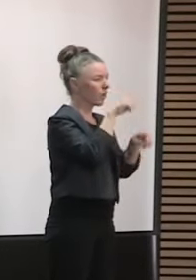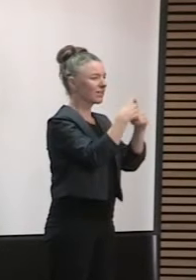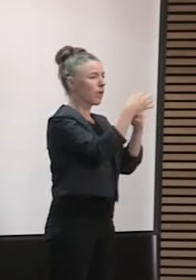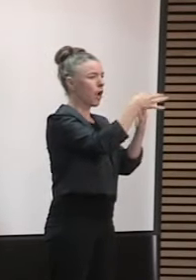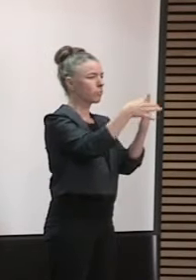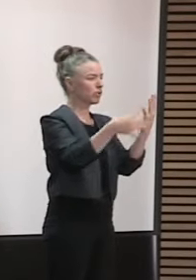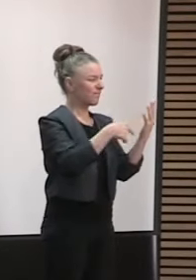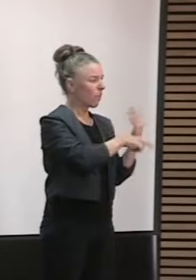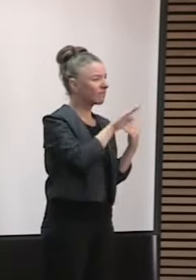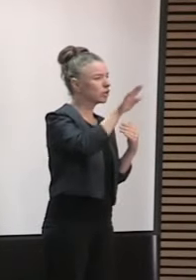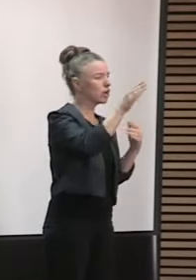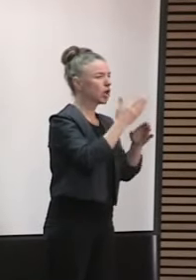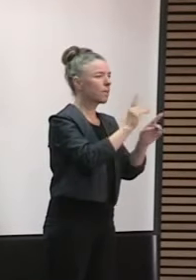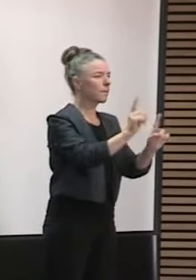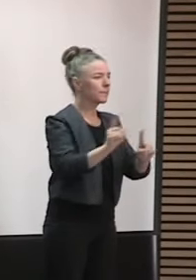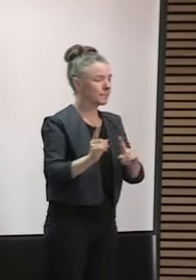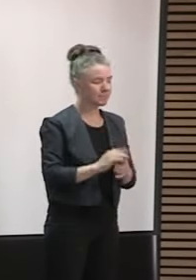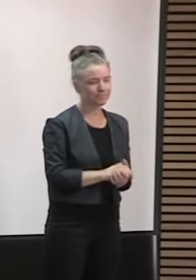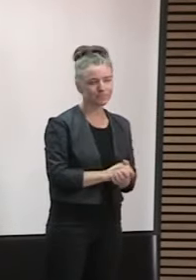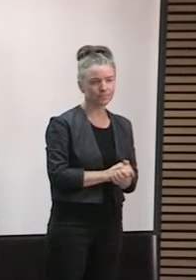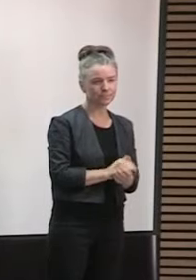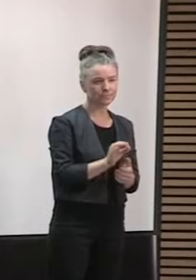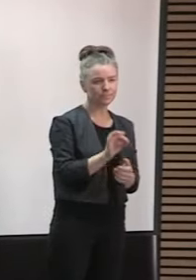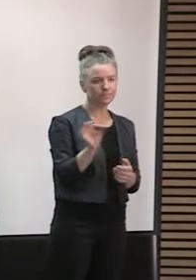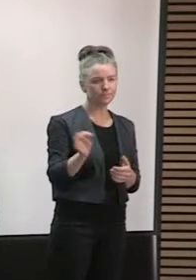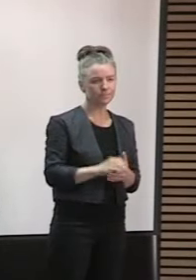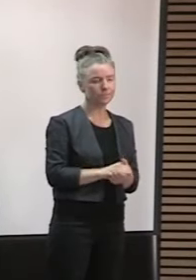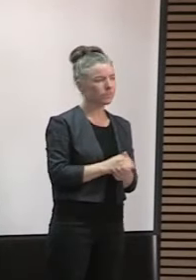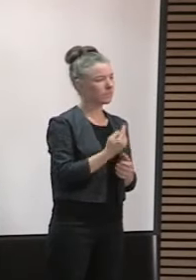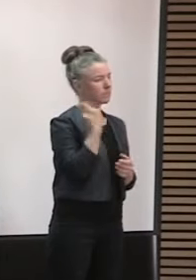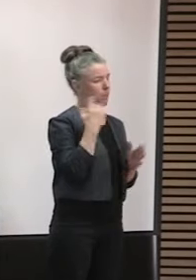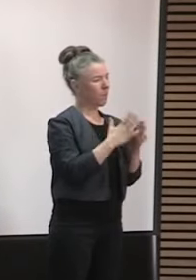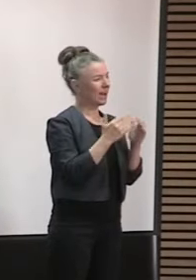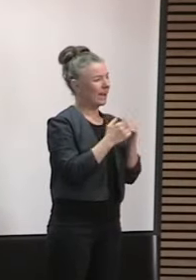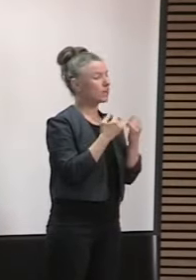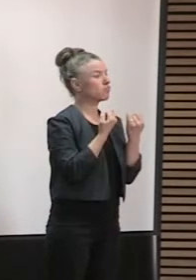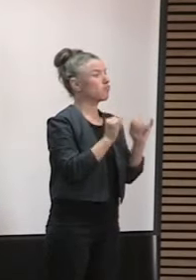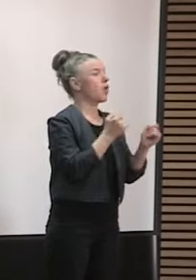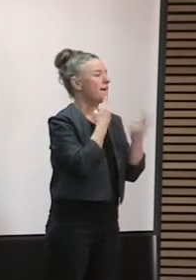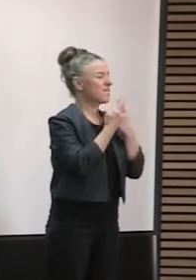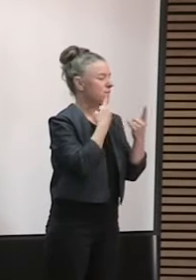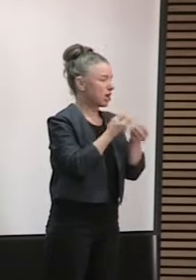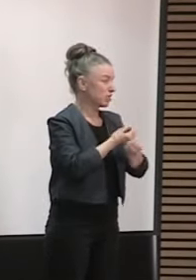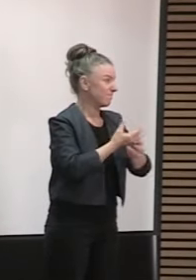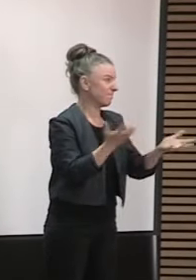involved in the planning for that bubble. That has been paused, of course, while we've been managing this outbreak in